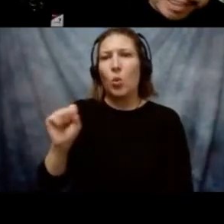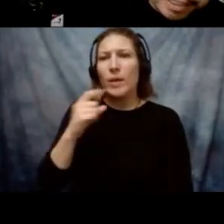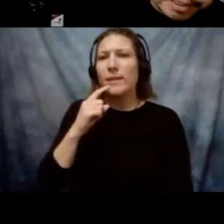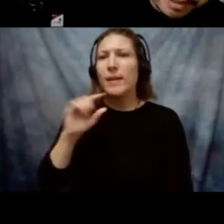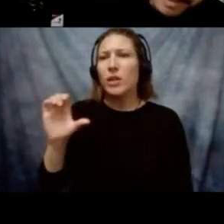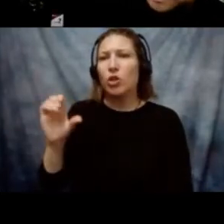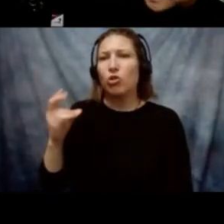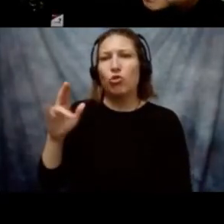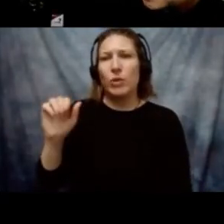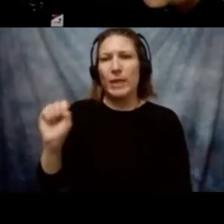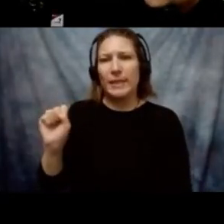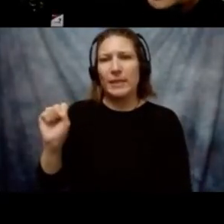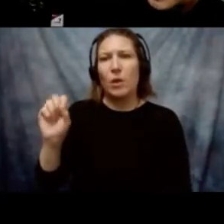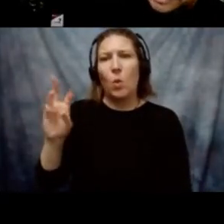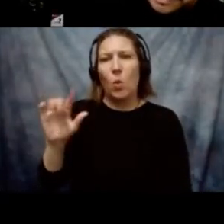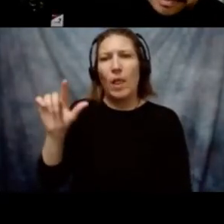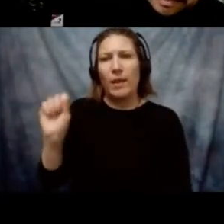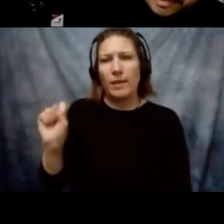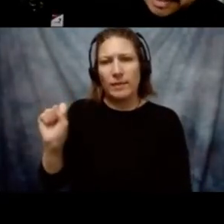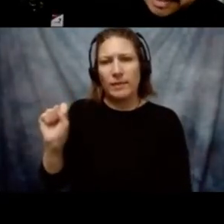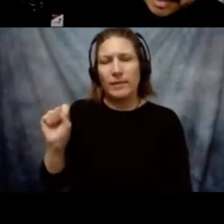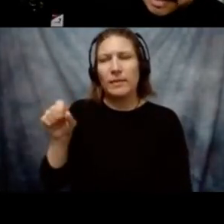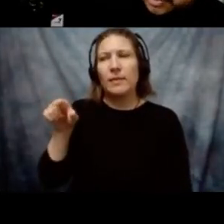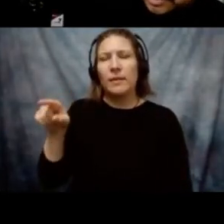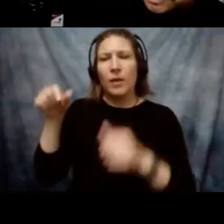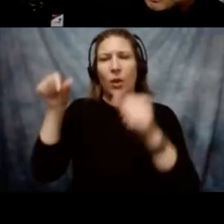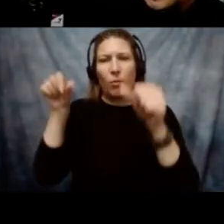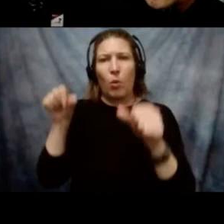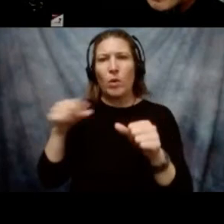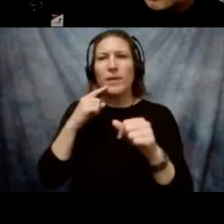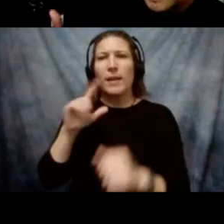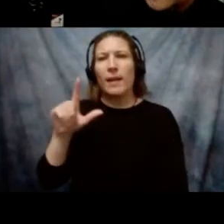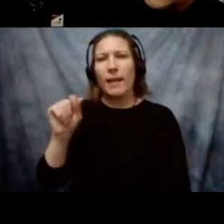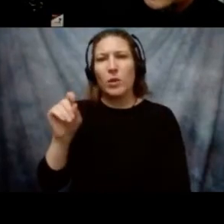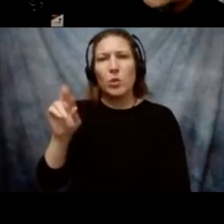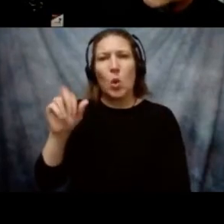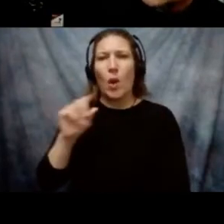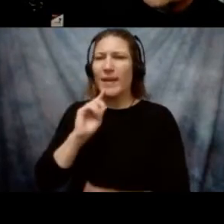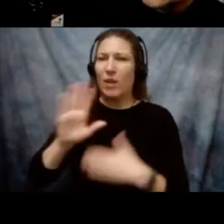you could recommend at all or is that something that uh so yeah so i think i